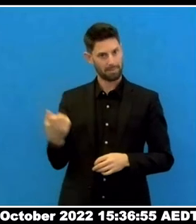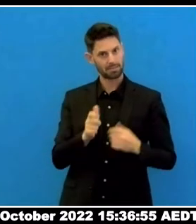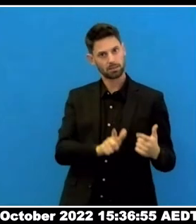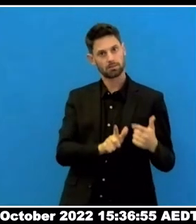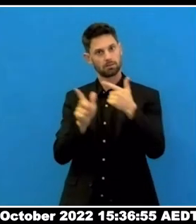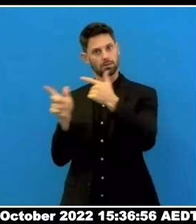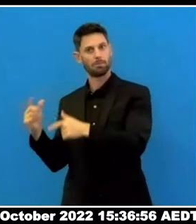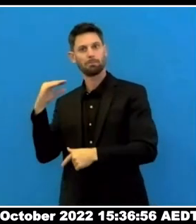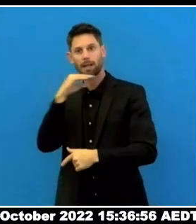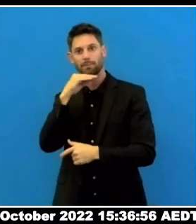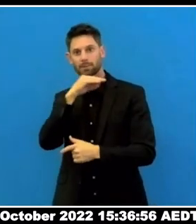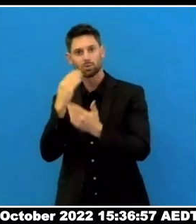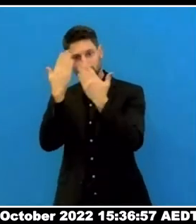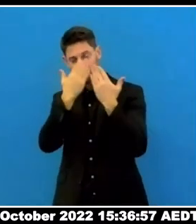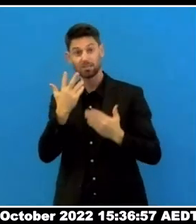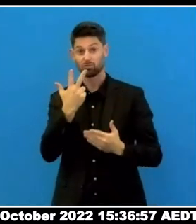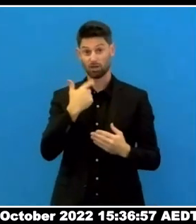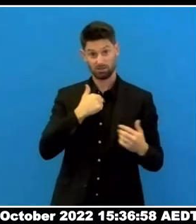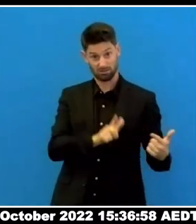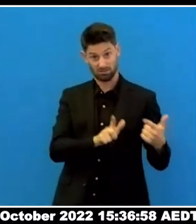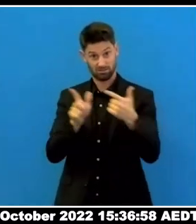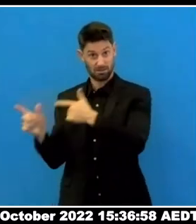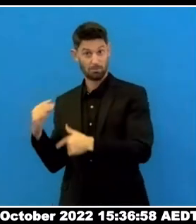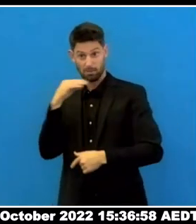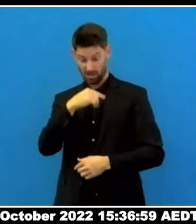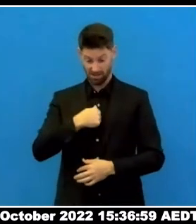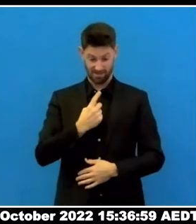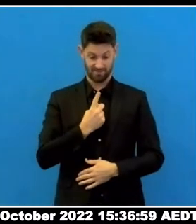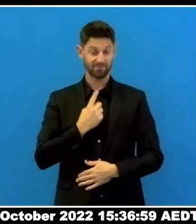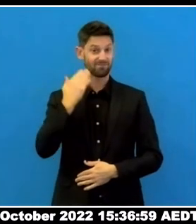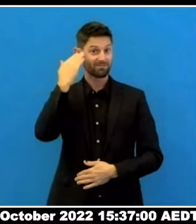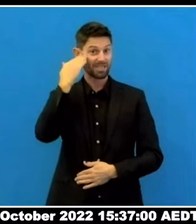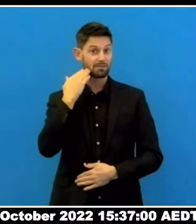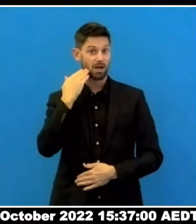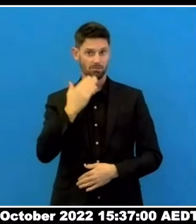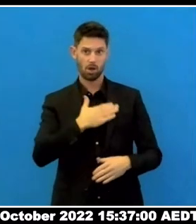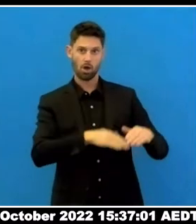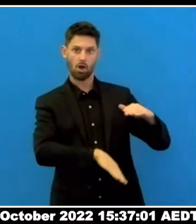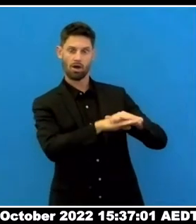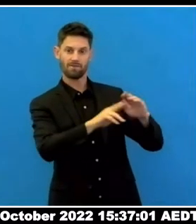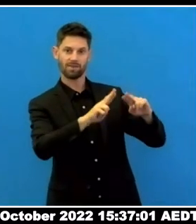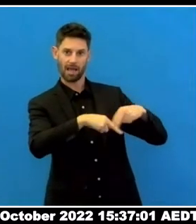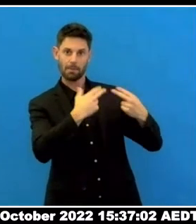But the problem is, if I go to Melbourne I'm a female, single female, my whole family is going to come to Melbourne.